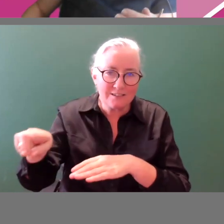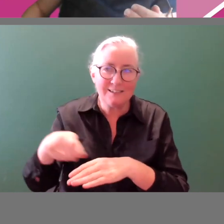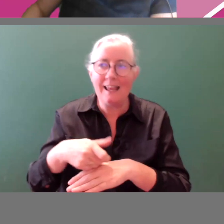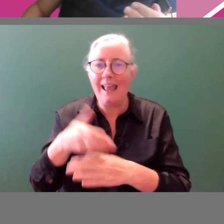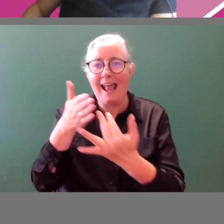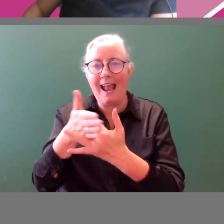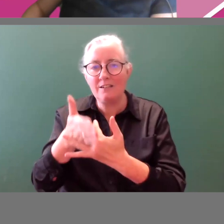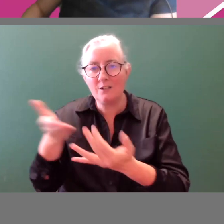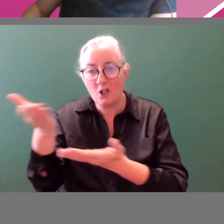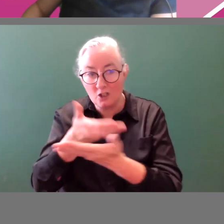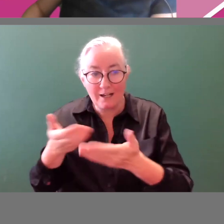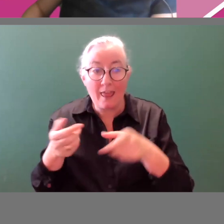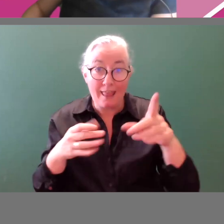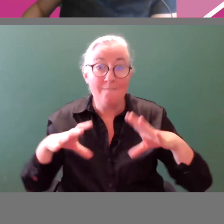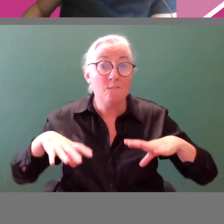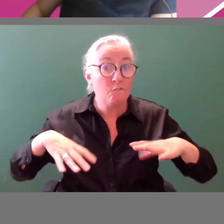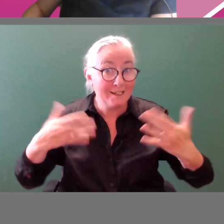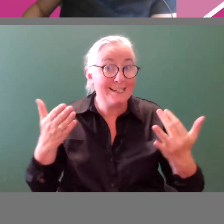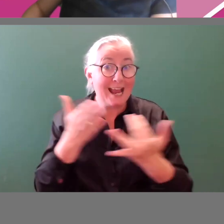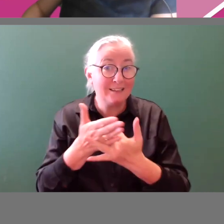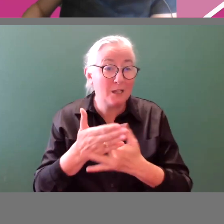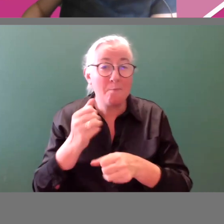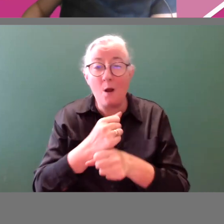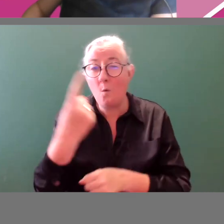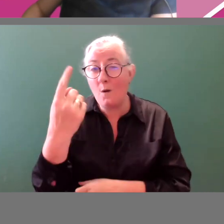and again that's free to access, it takes about an hour and there is a little assessment on it so you